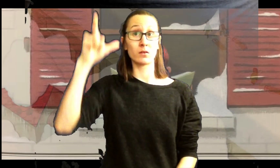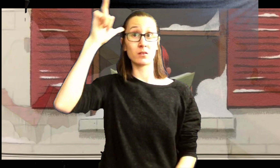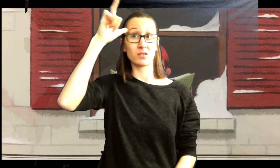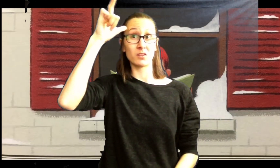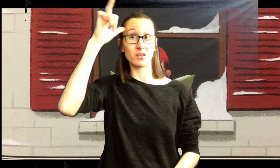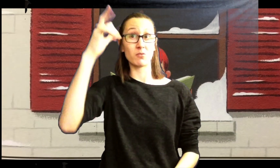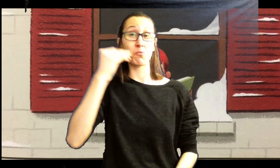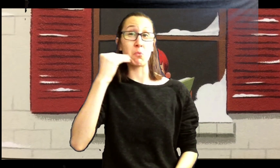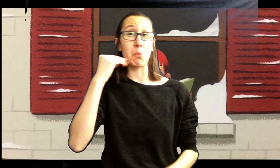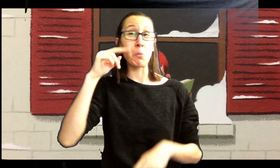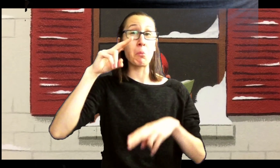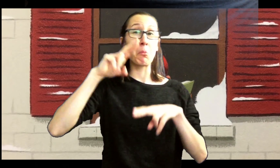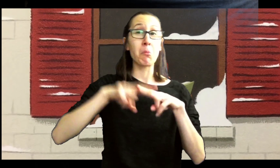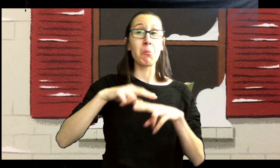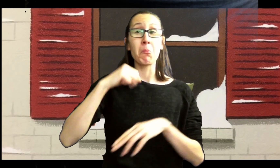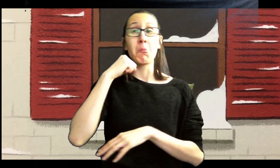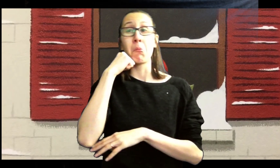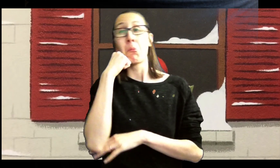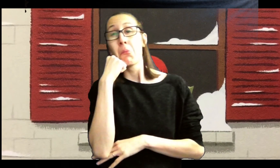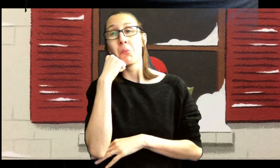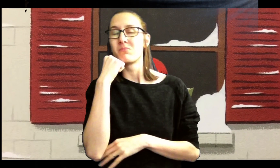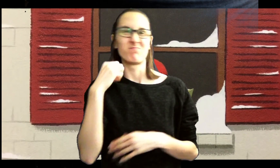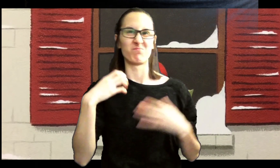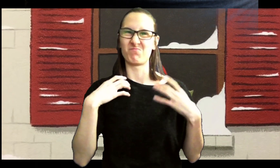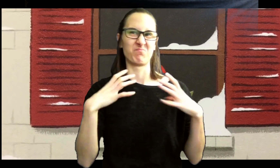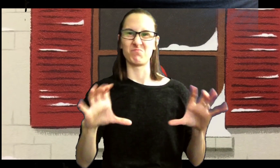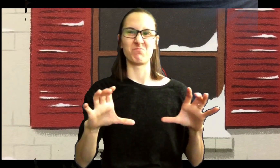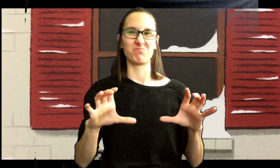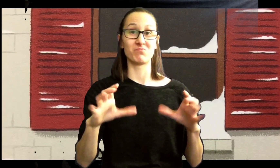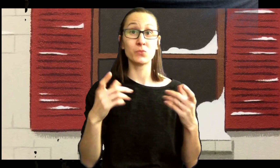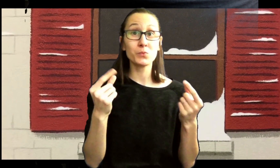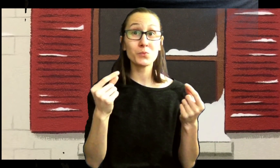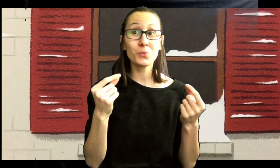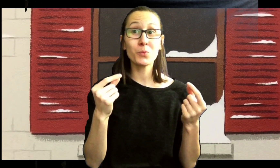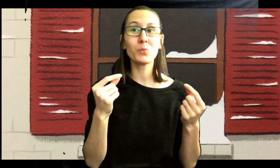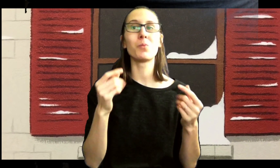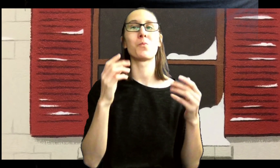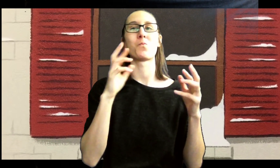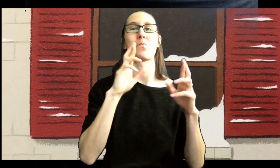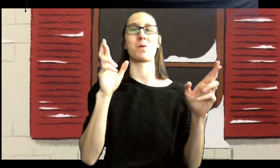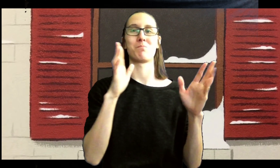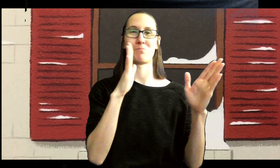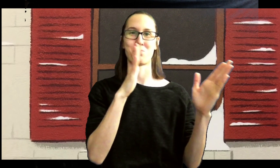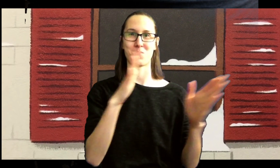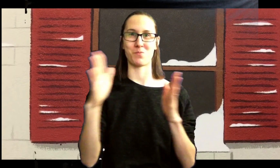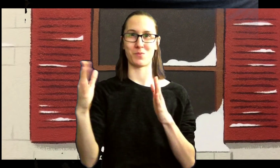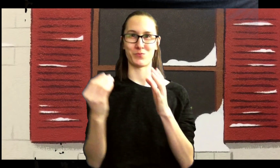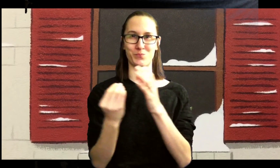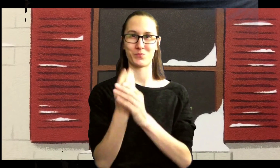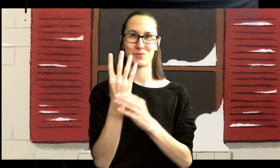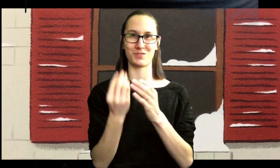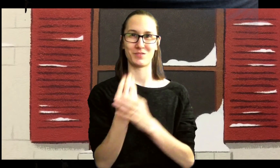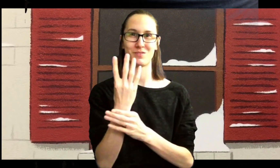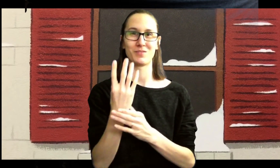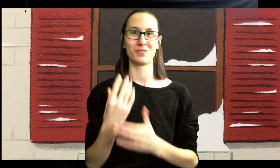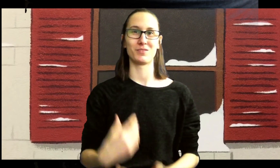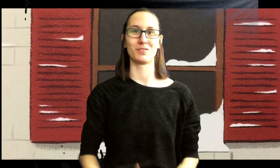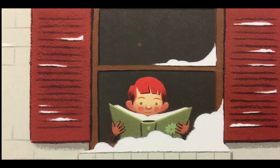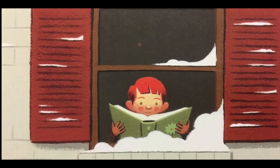Rather than waste his winter worrying about the garden, Liam spent it preparing for spring.